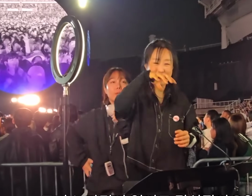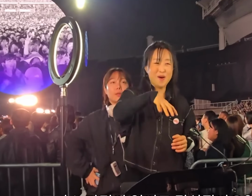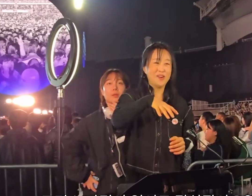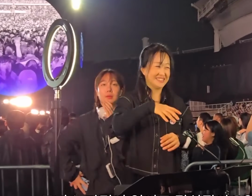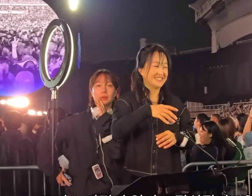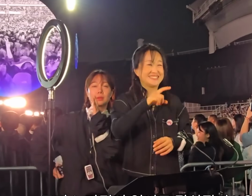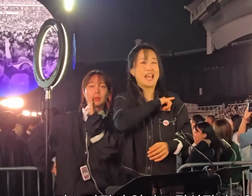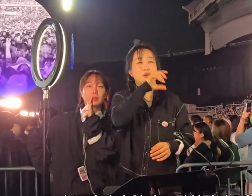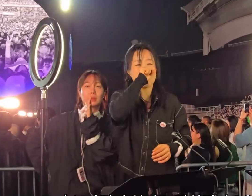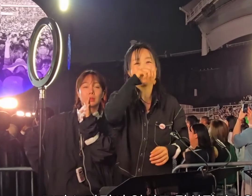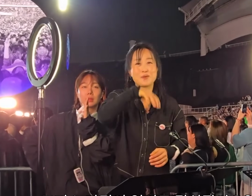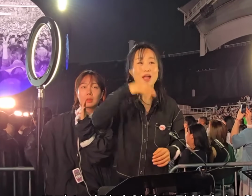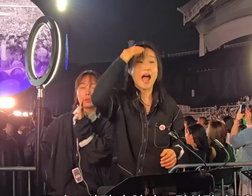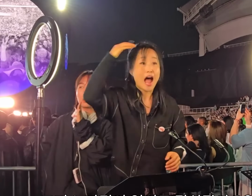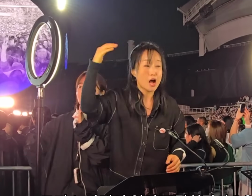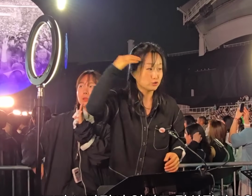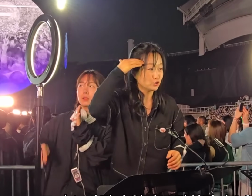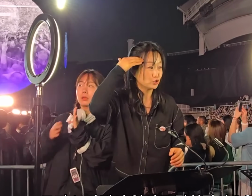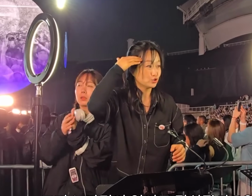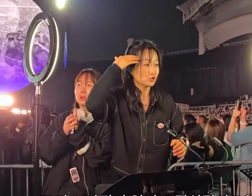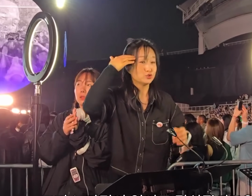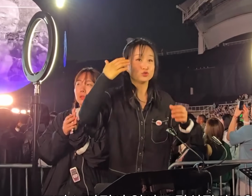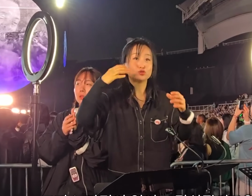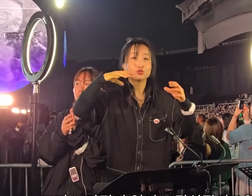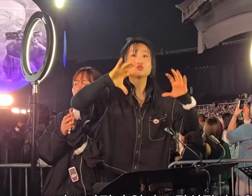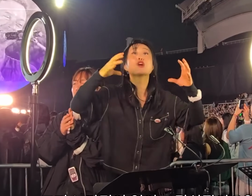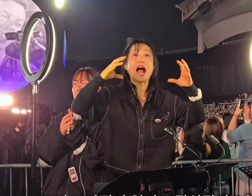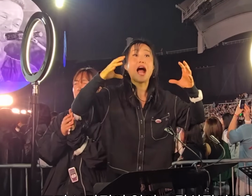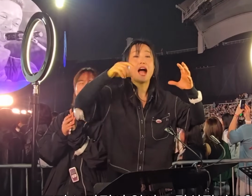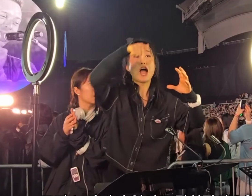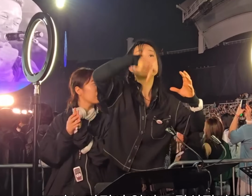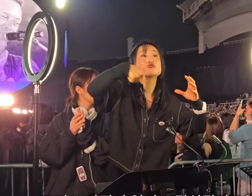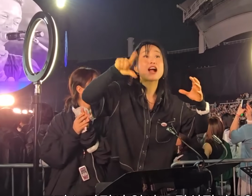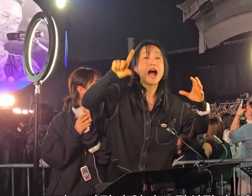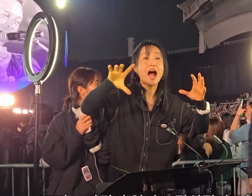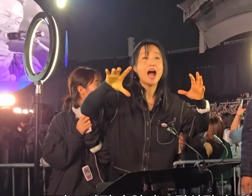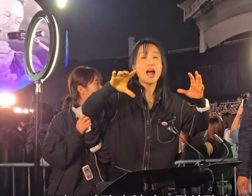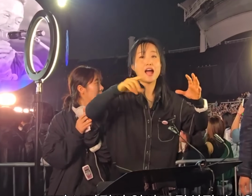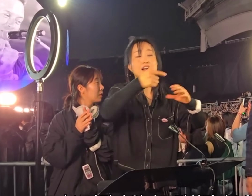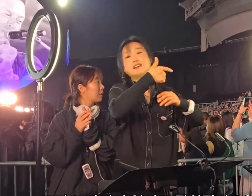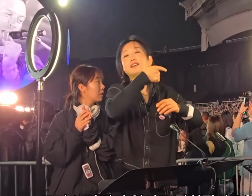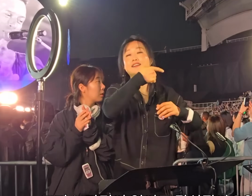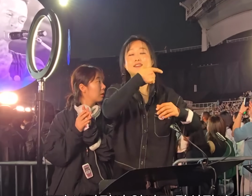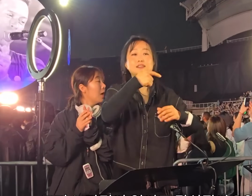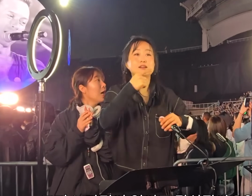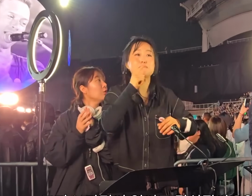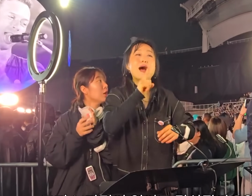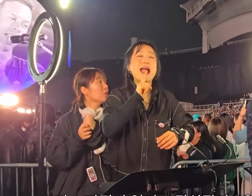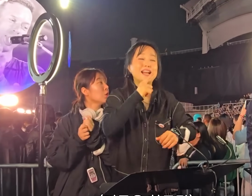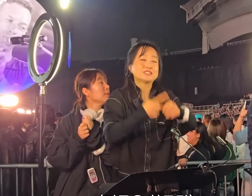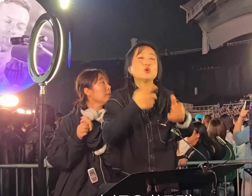Chris Martin starts speaking in English, right?